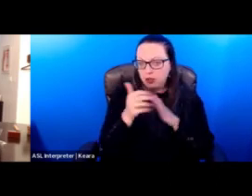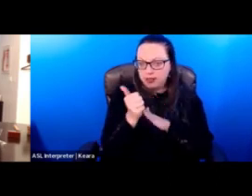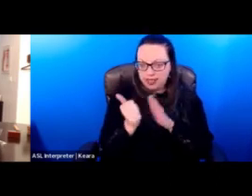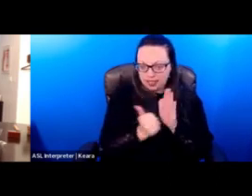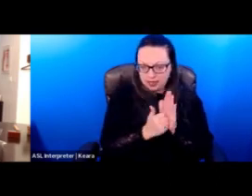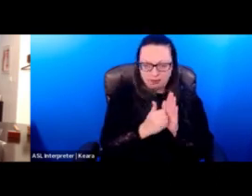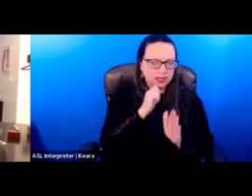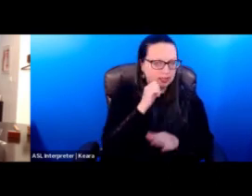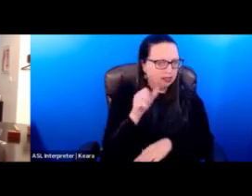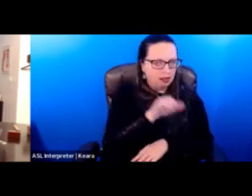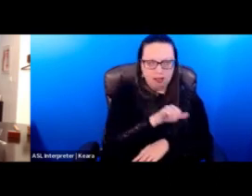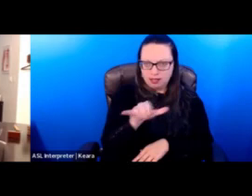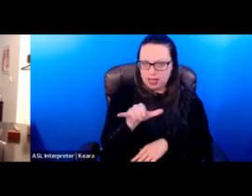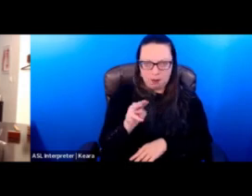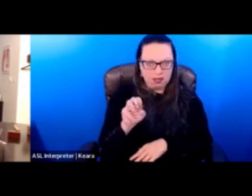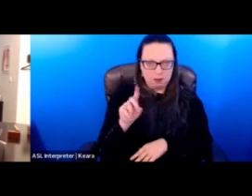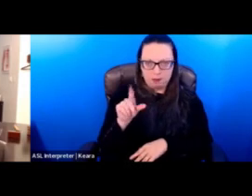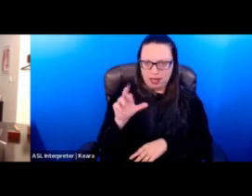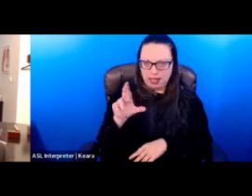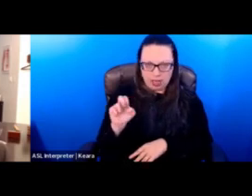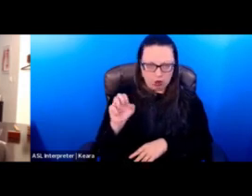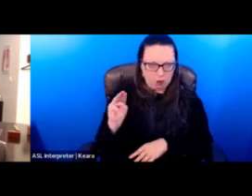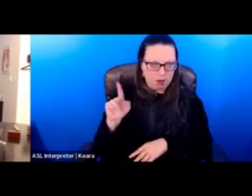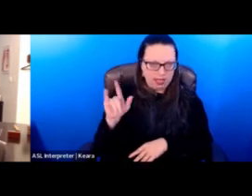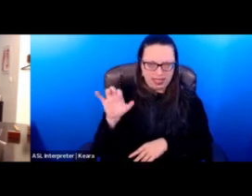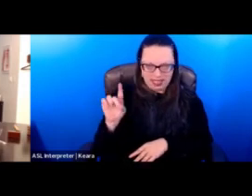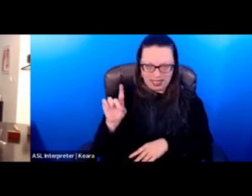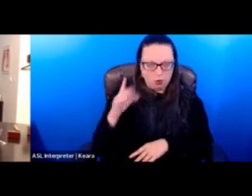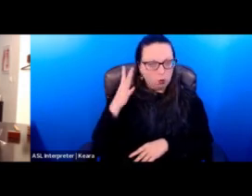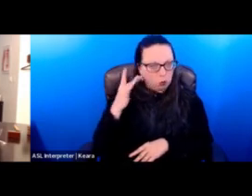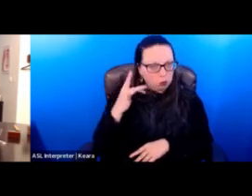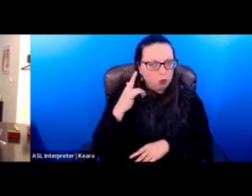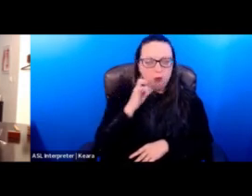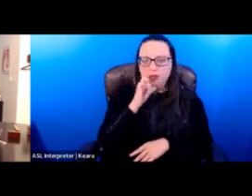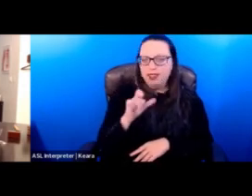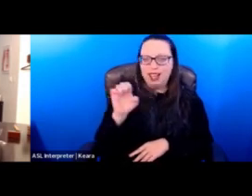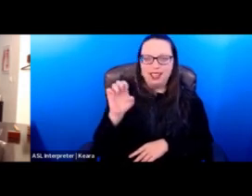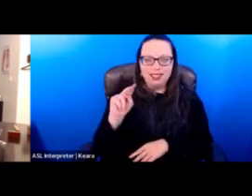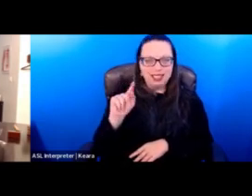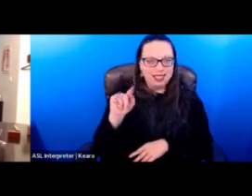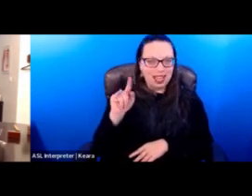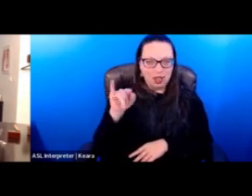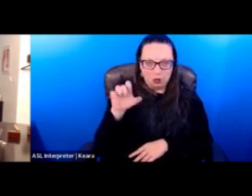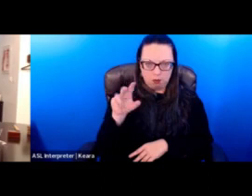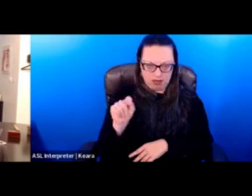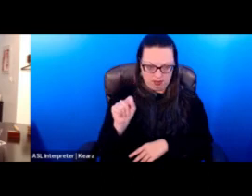Medicare and Medicaid, because it's not an entitlement, it is subject to annual appropriations by the Congress. As a